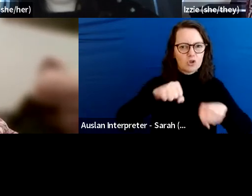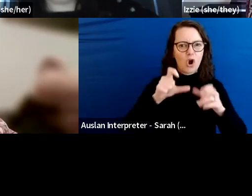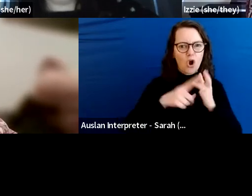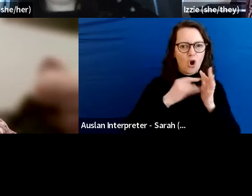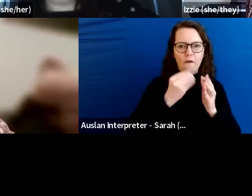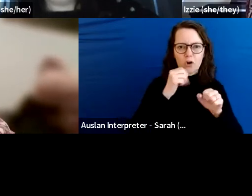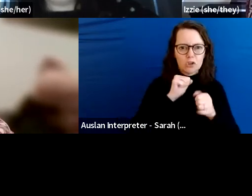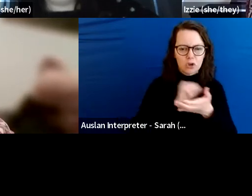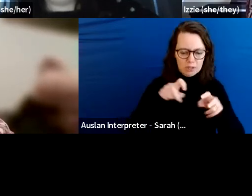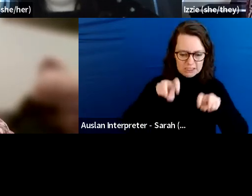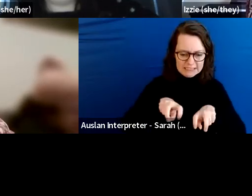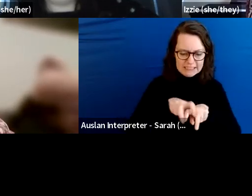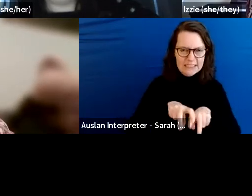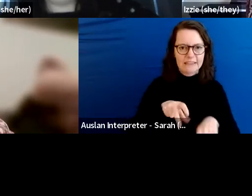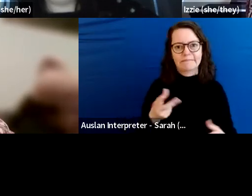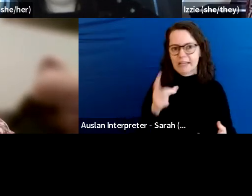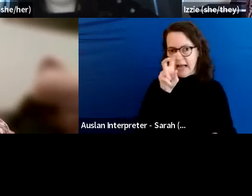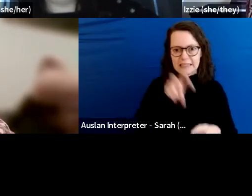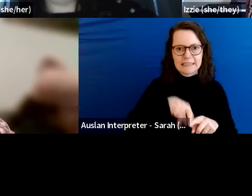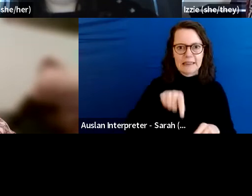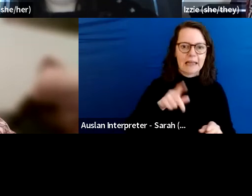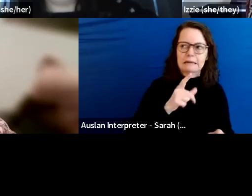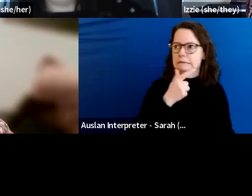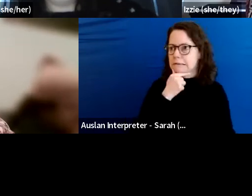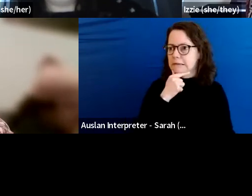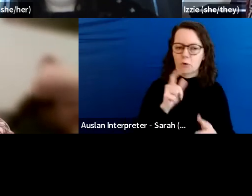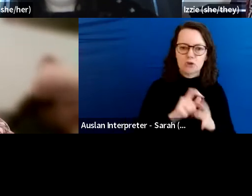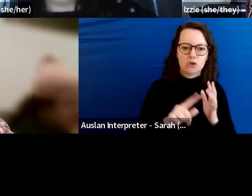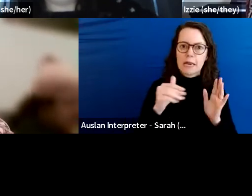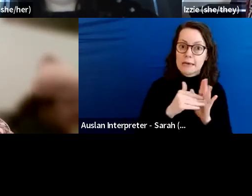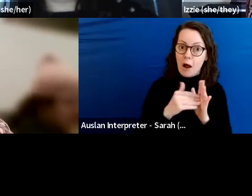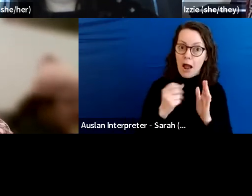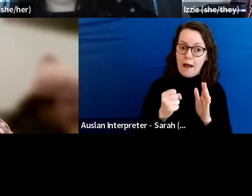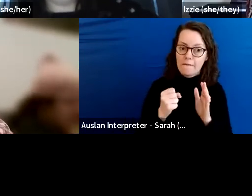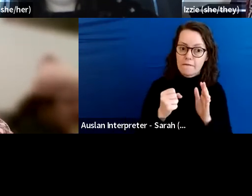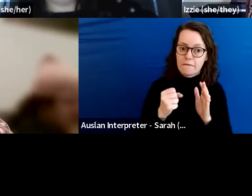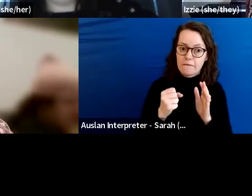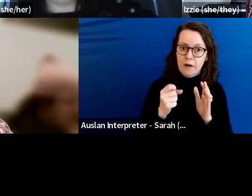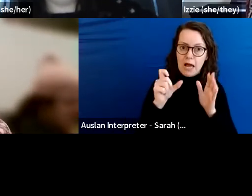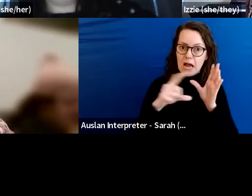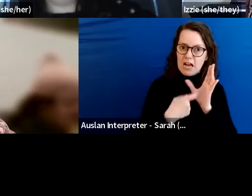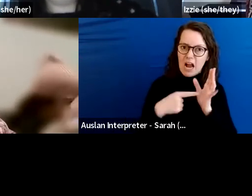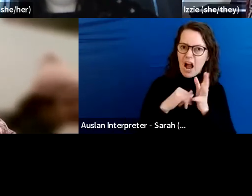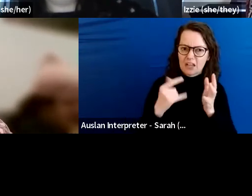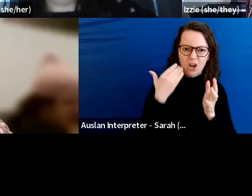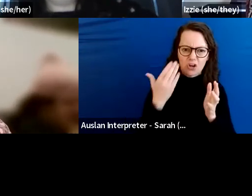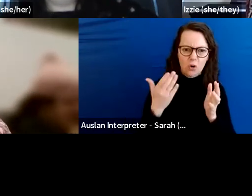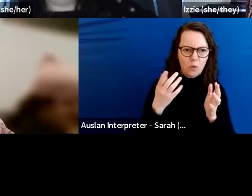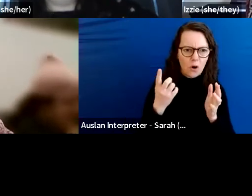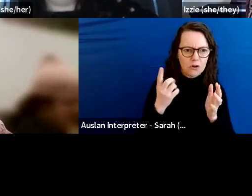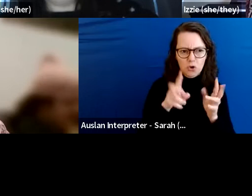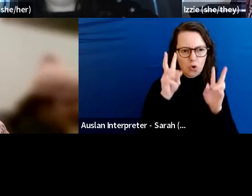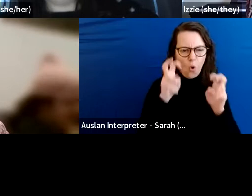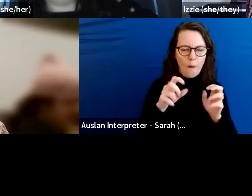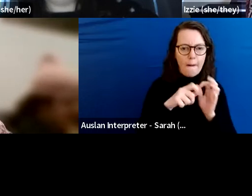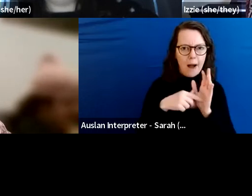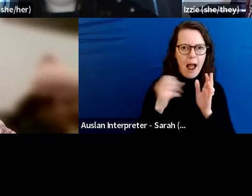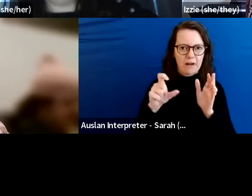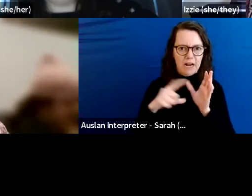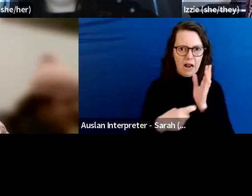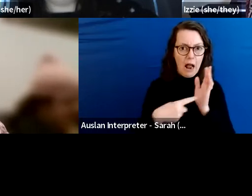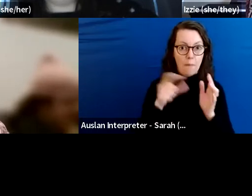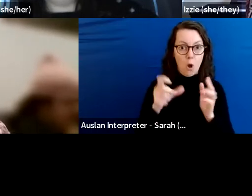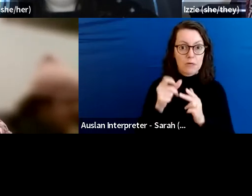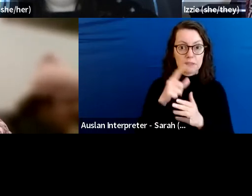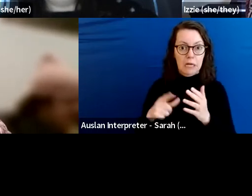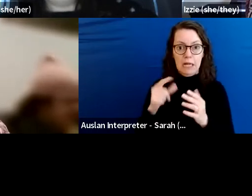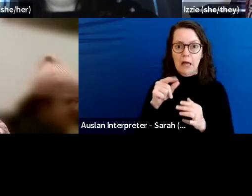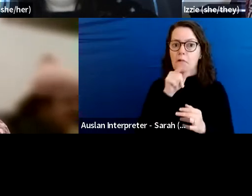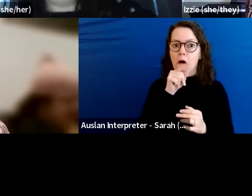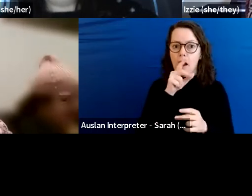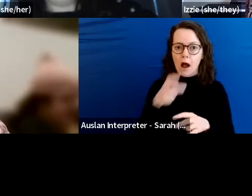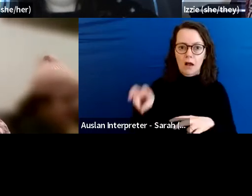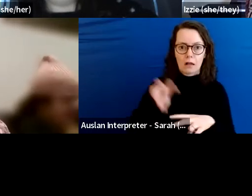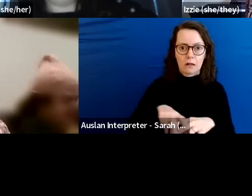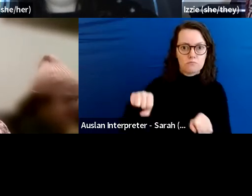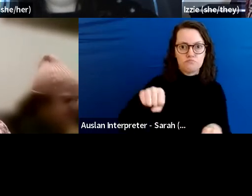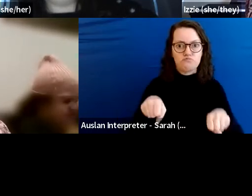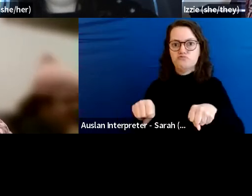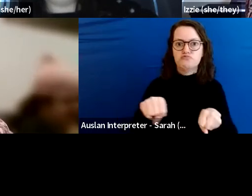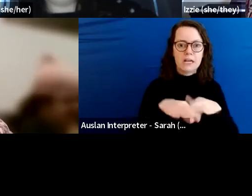And they will kind of like stuck, as to what we could do, but now they've got things like the Caroline carts. I don't know what it is and stuff Columbia it's essentially the same thing where someone with a disability, consider into it and you can go shopping